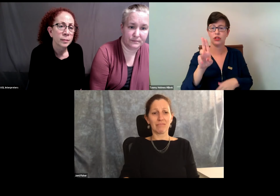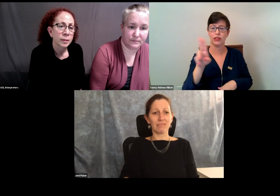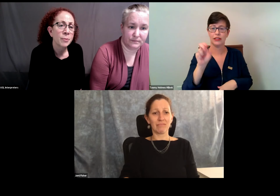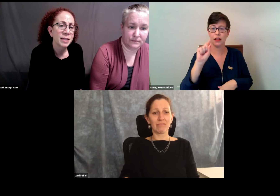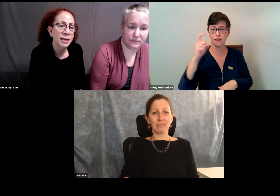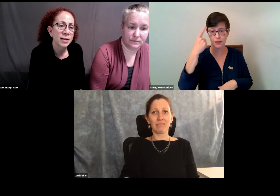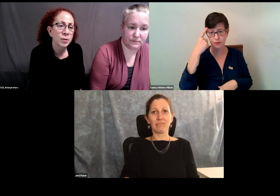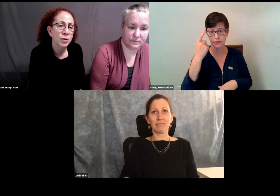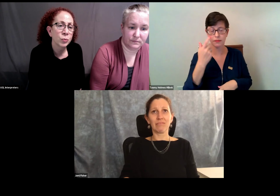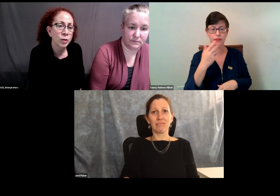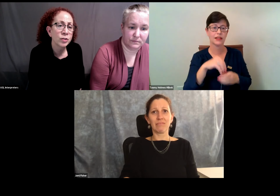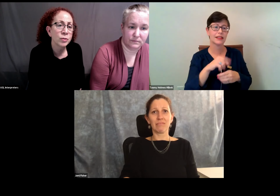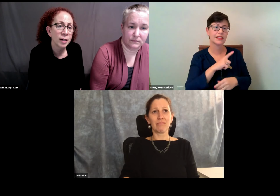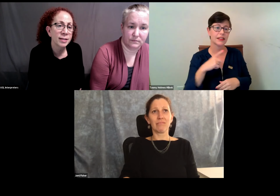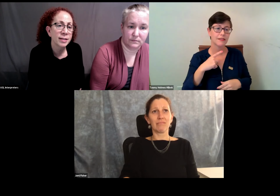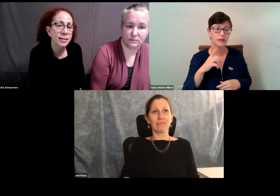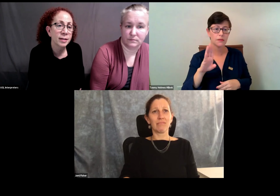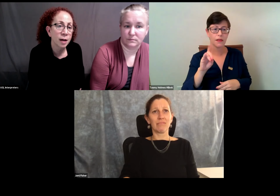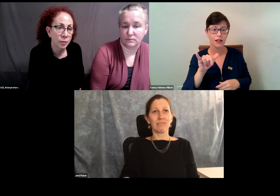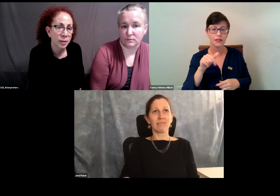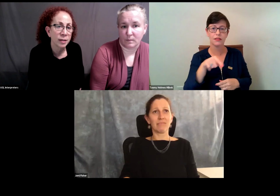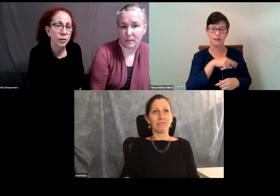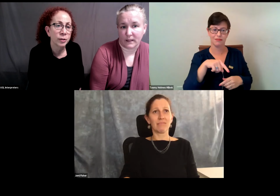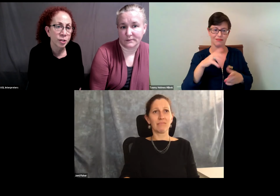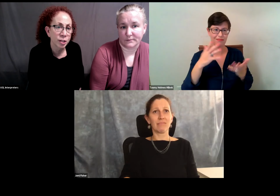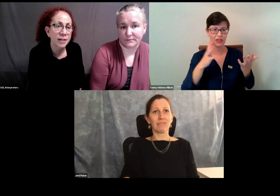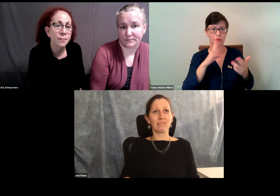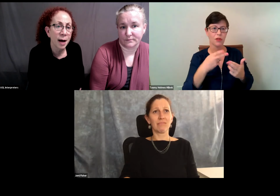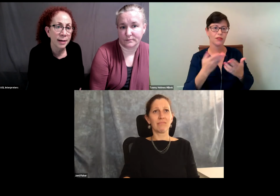I would say yes, because once the United States Government and their legislative body.